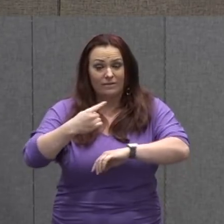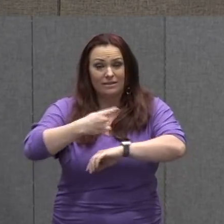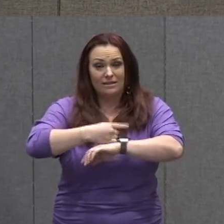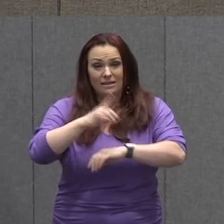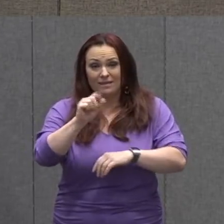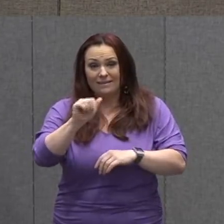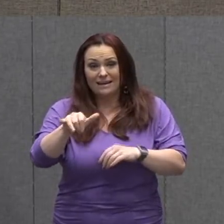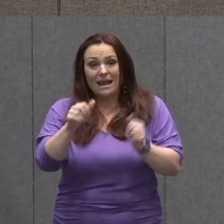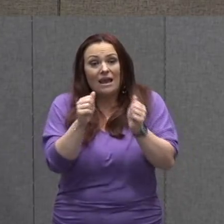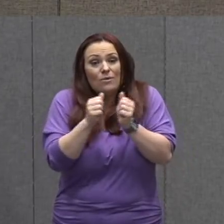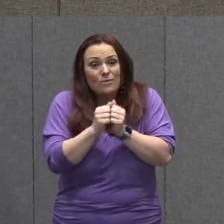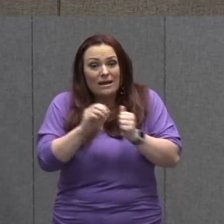Are you ready for this word?